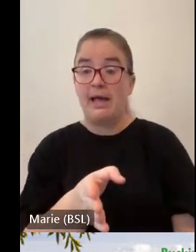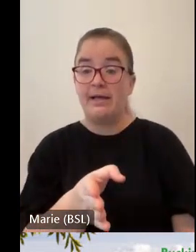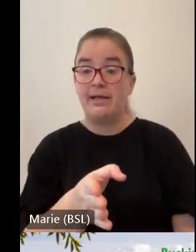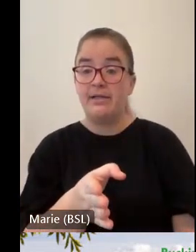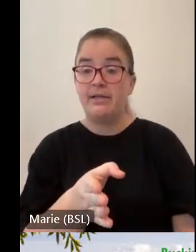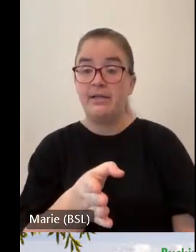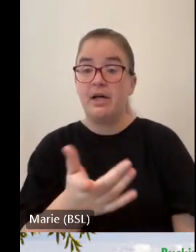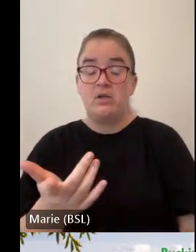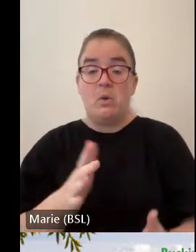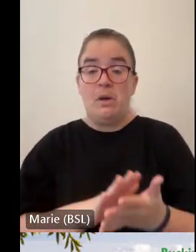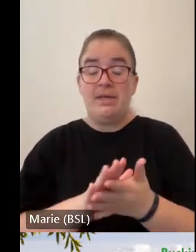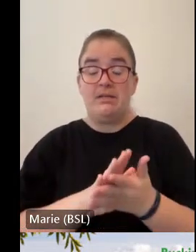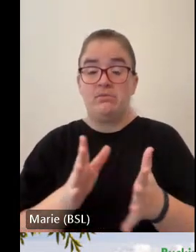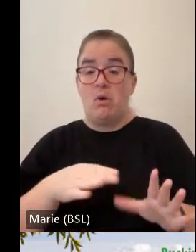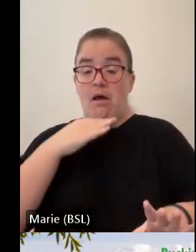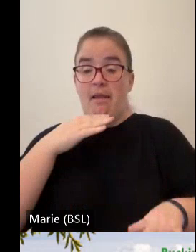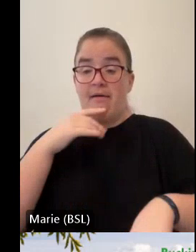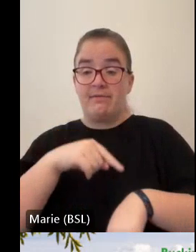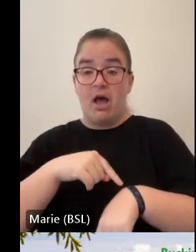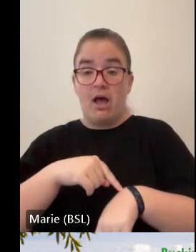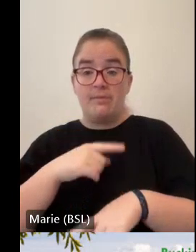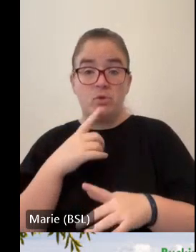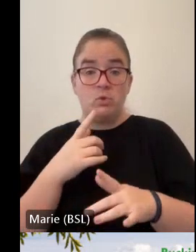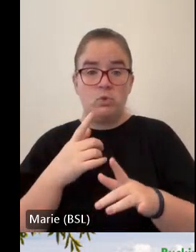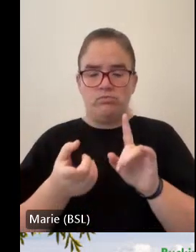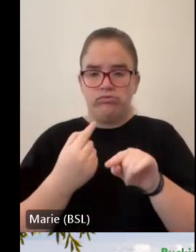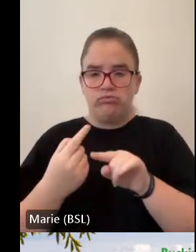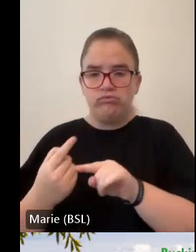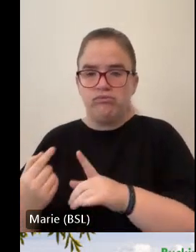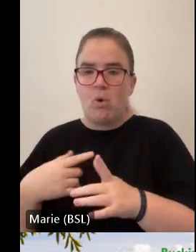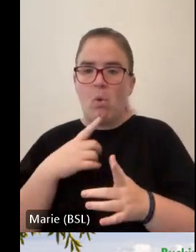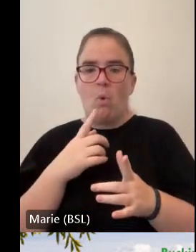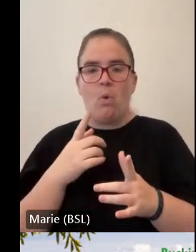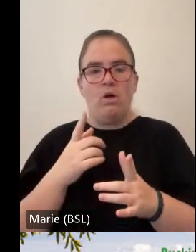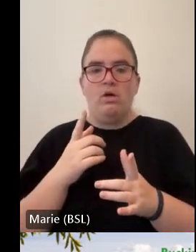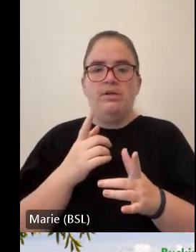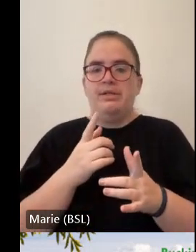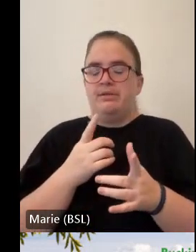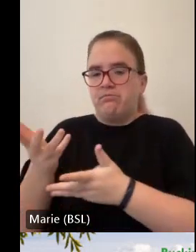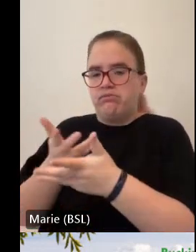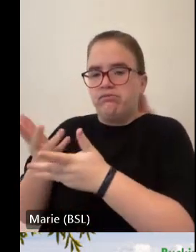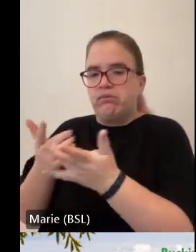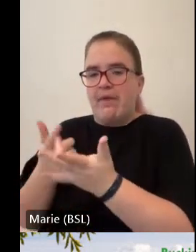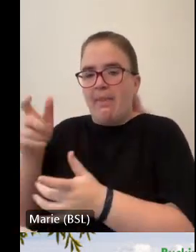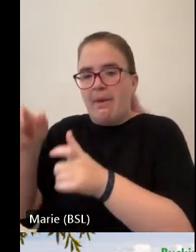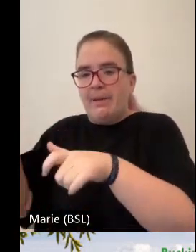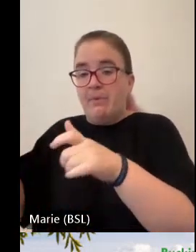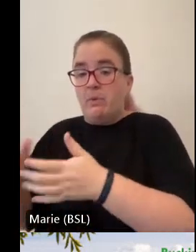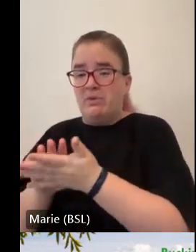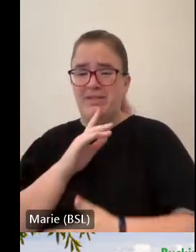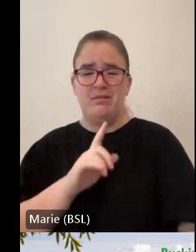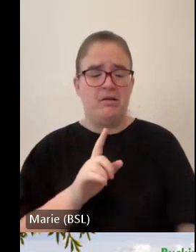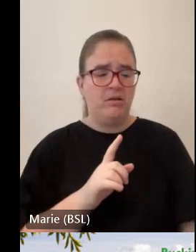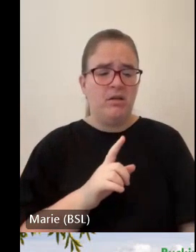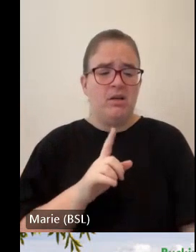don't have time to think it about it or run it past anybody. And so we end up clicking that button or giving that